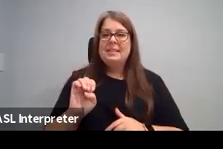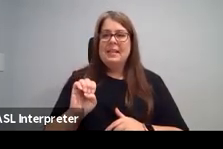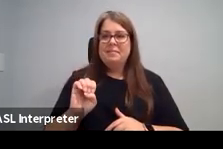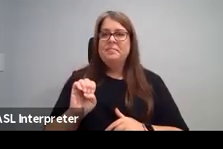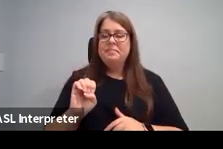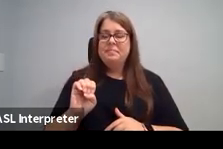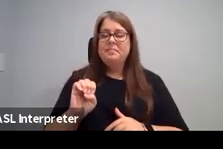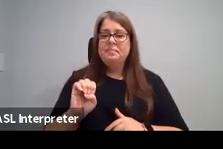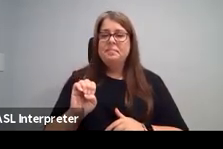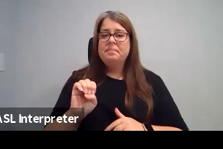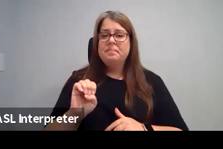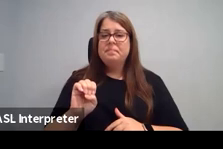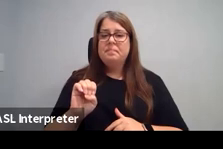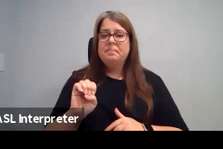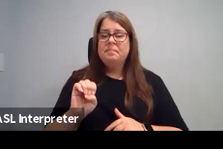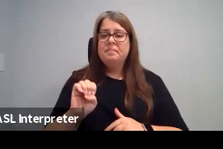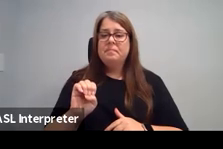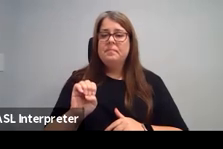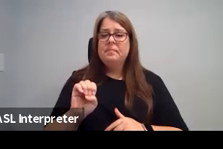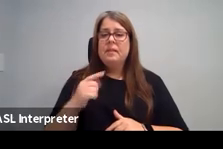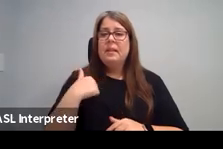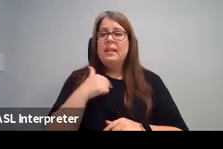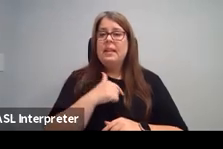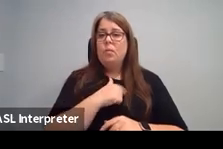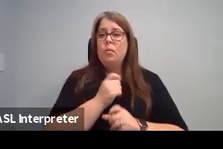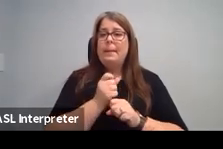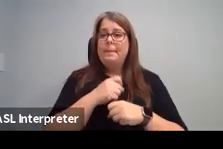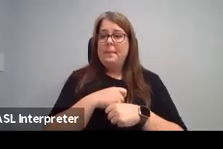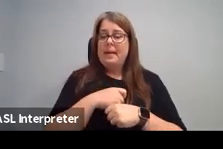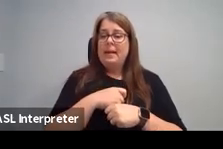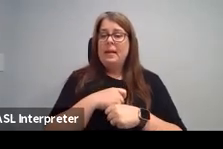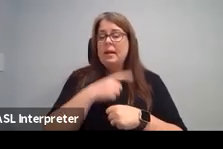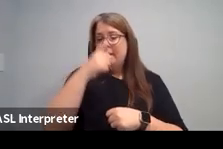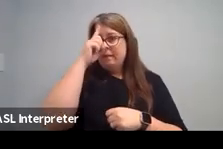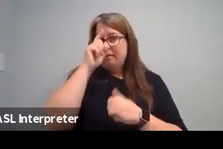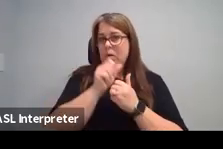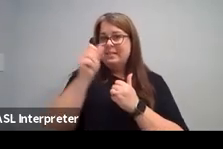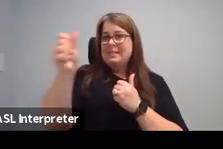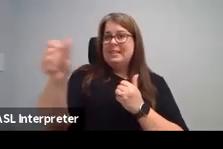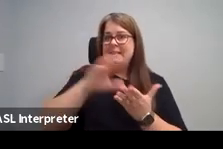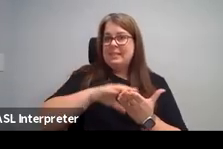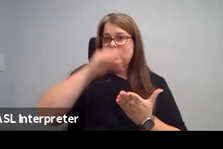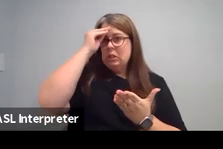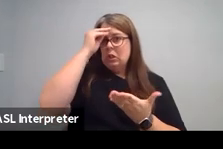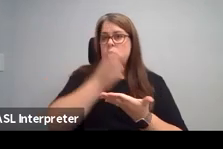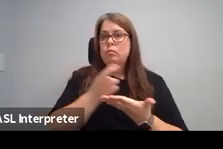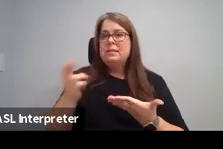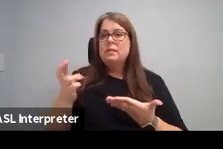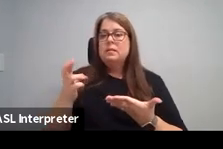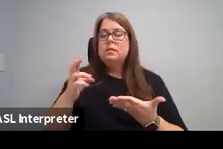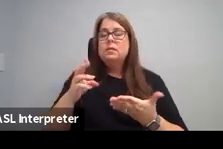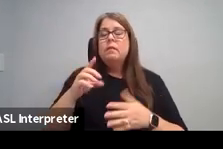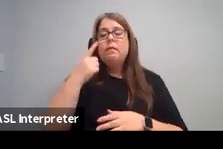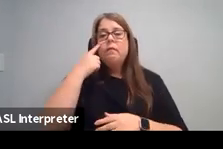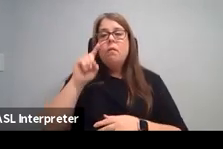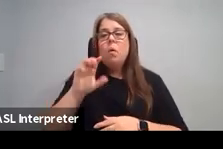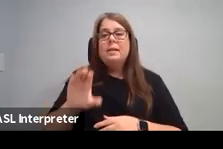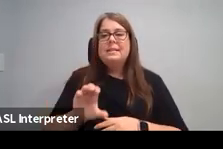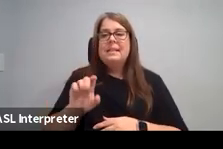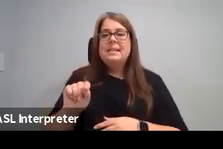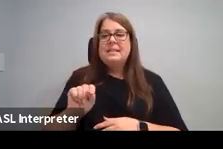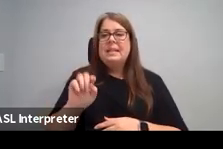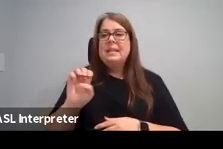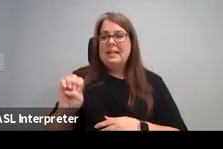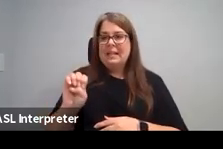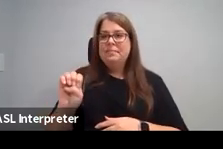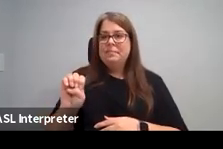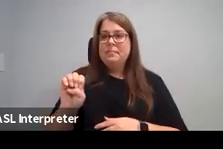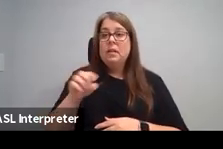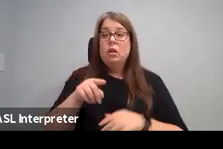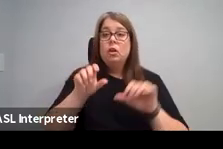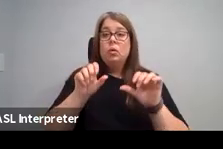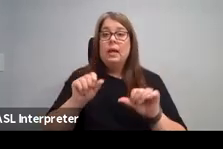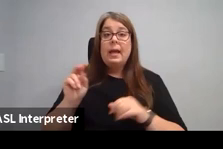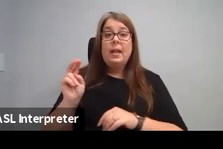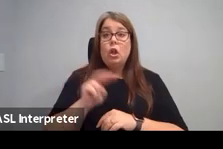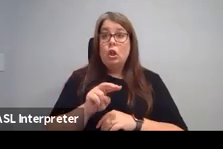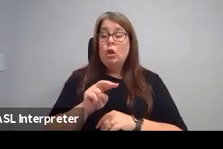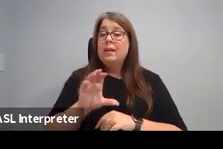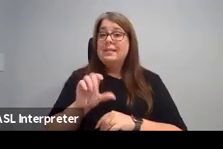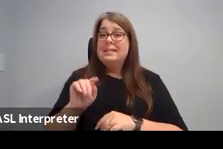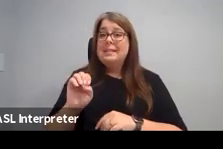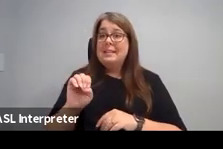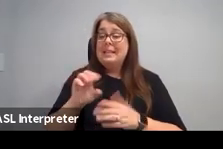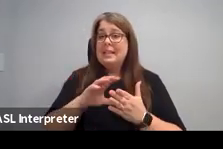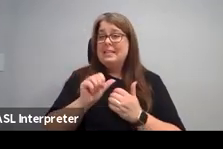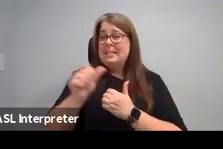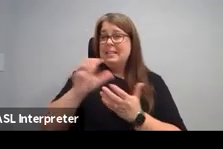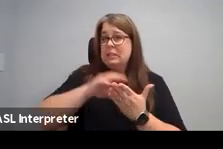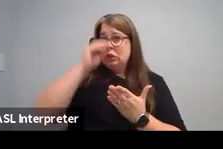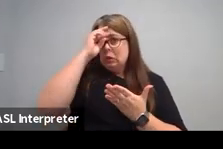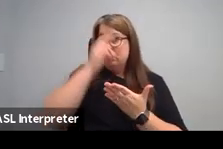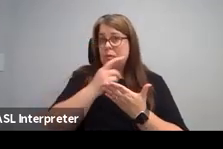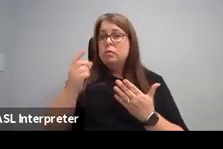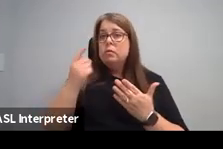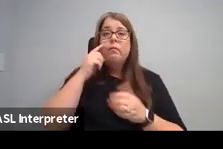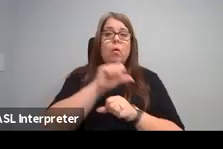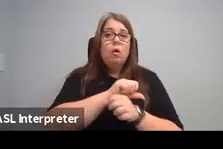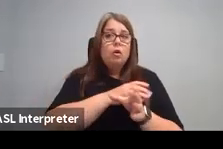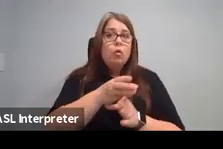Allison Frenzel : And the first one is the website that we've put together for the distance learning resources, specific to CTE. You can even just Google search that and look at the CD distance learning resources. There's a lot of Career Readiness resources on this page. Some that can be done.